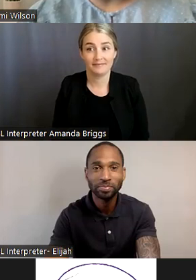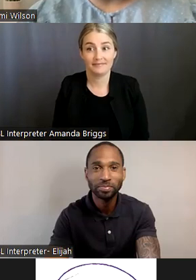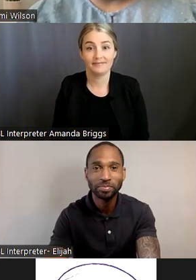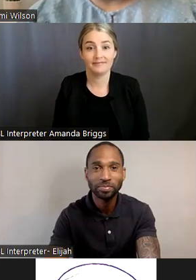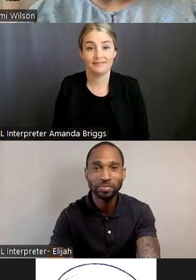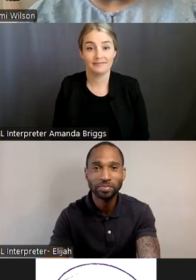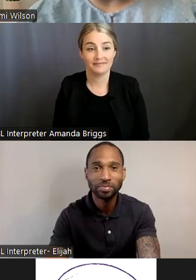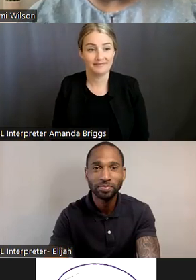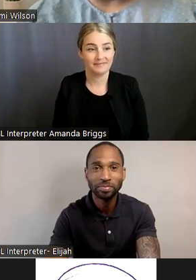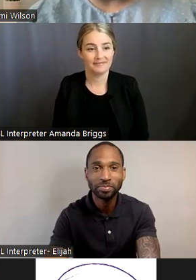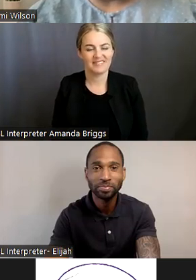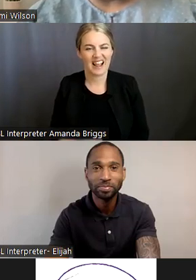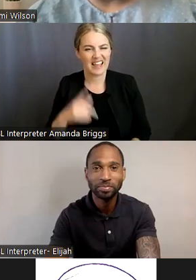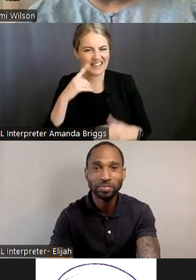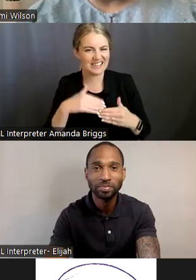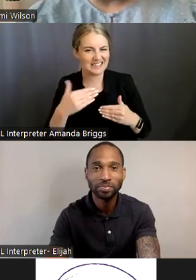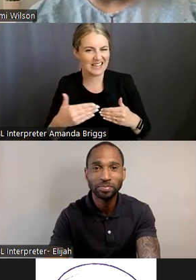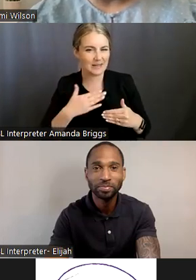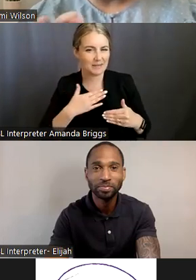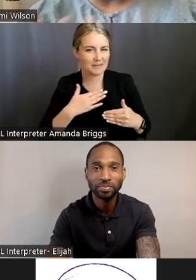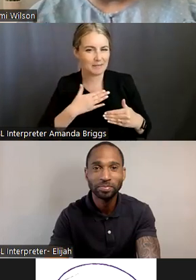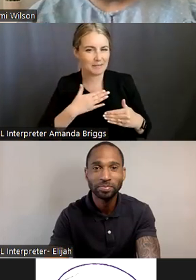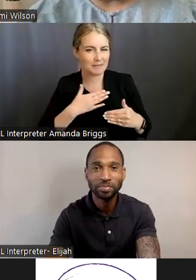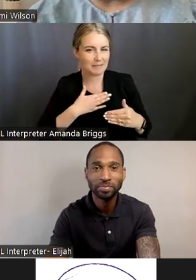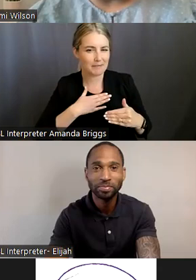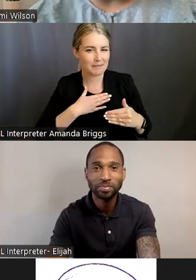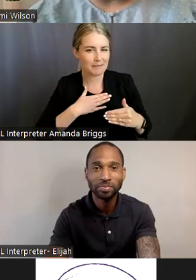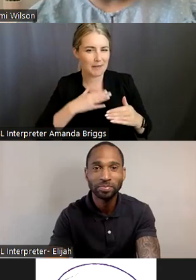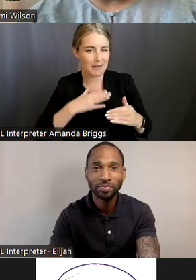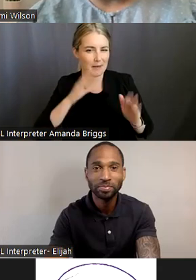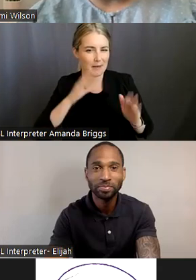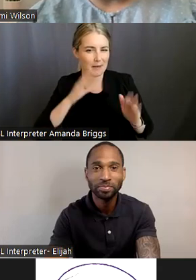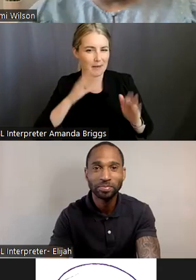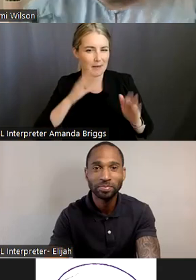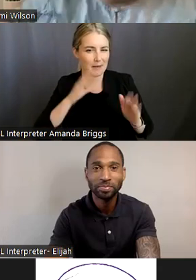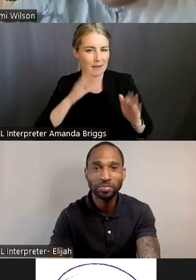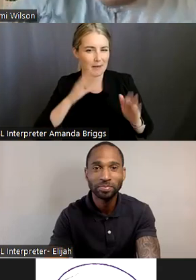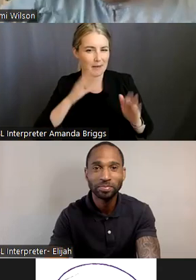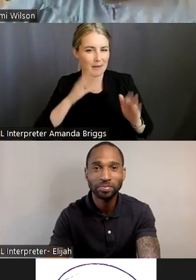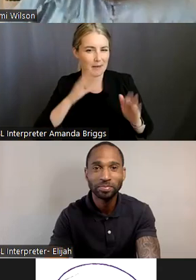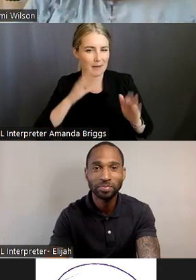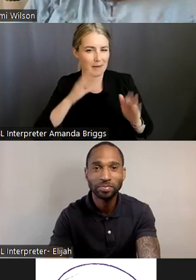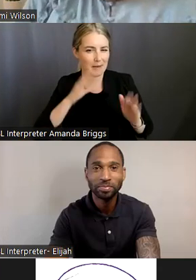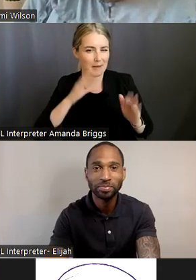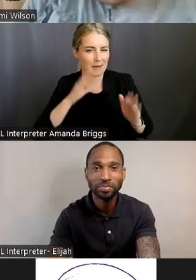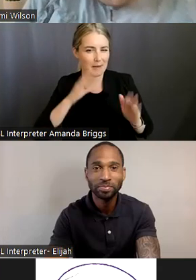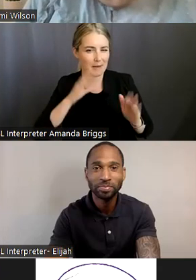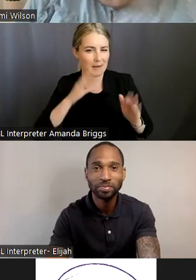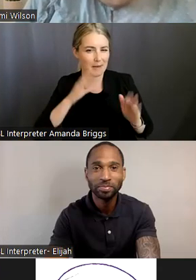and my contact information on the next slide. So that's my direct email. Next.